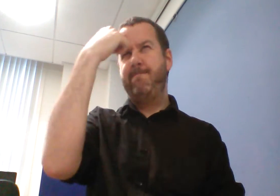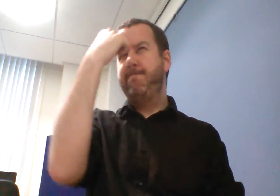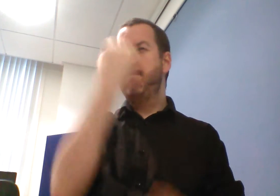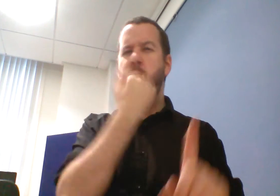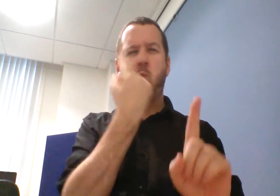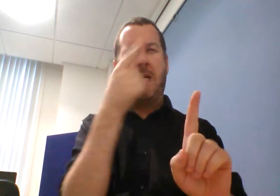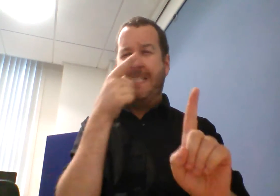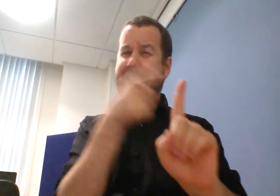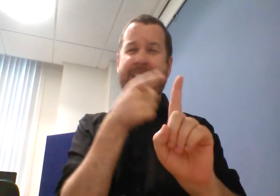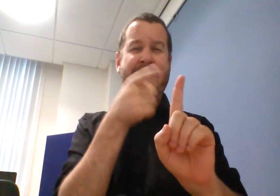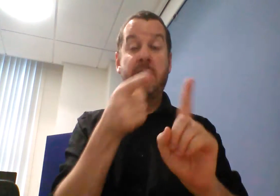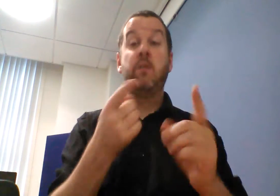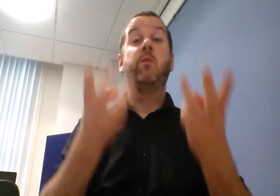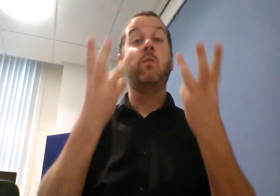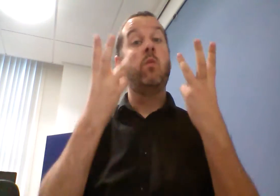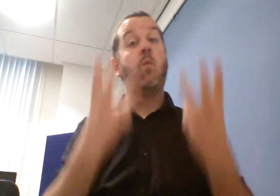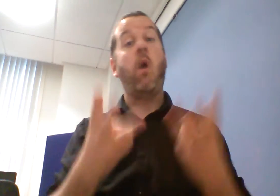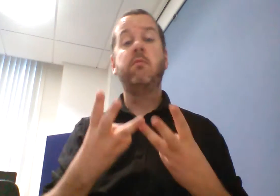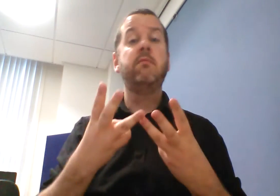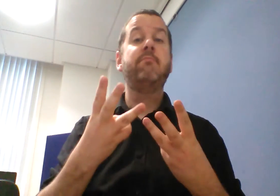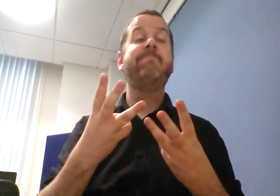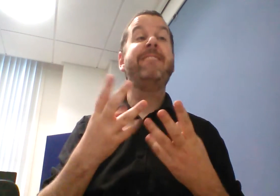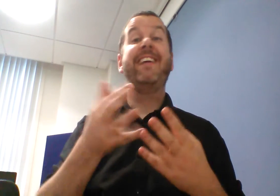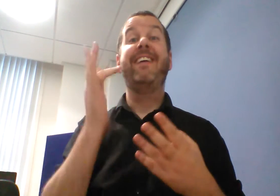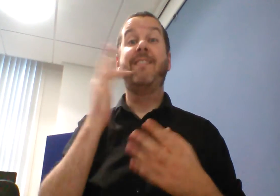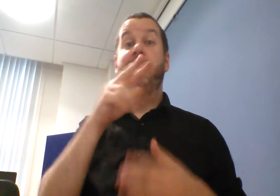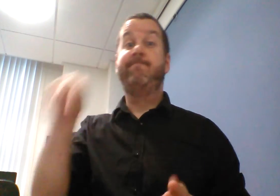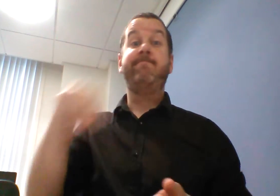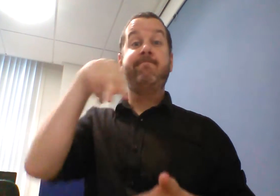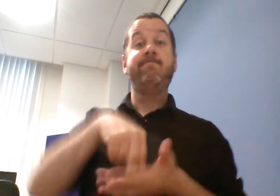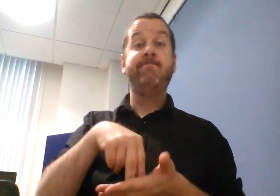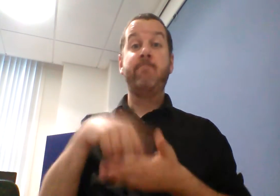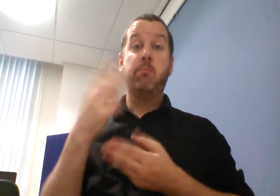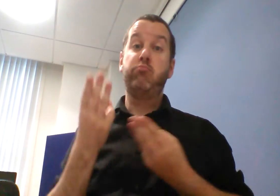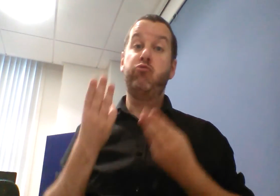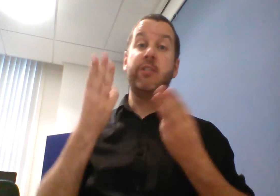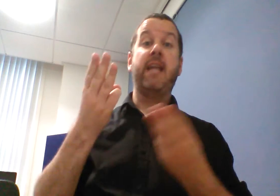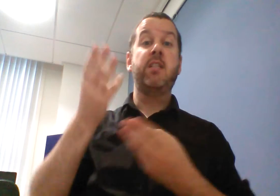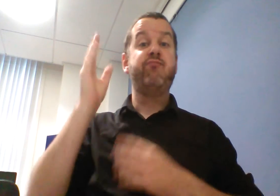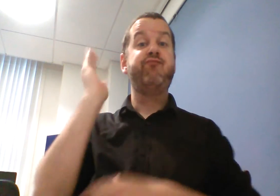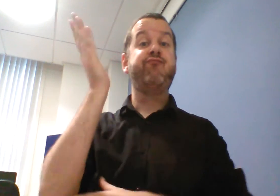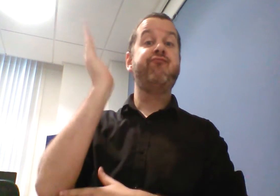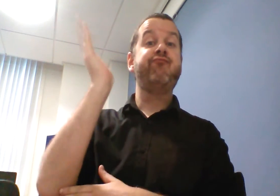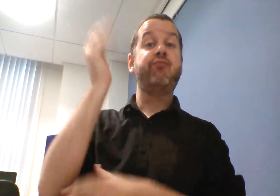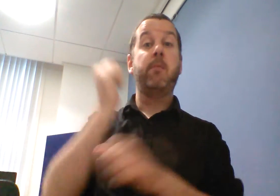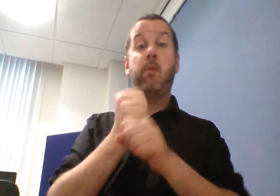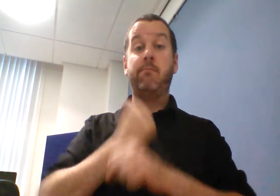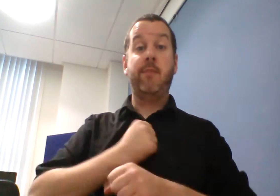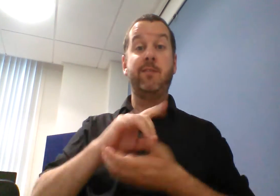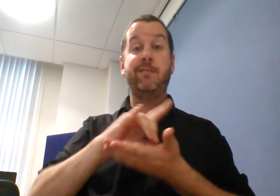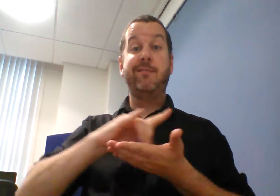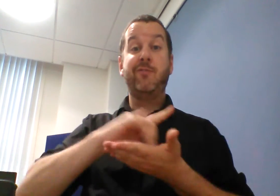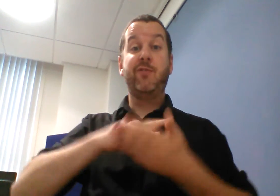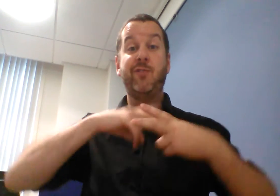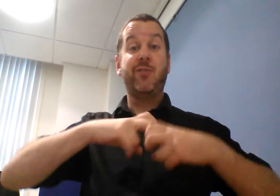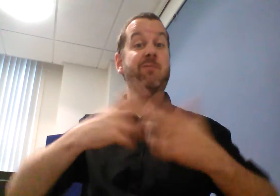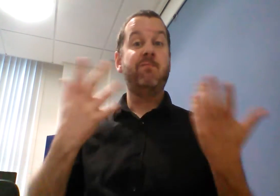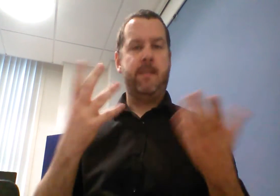and something I really wanted was: if I was ever to present my historical research,